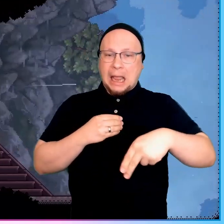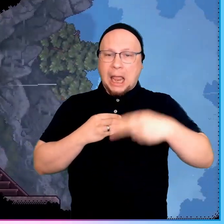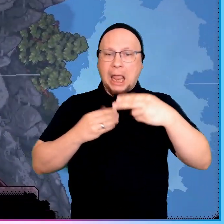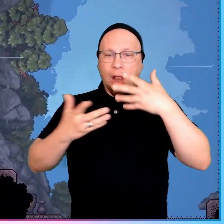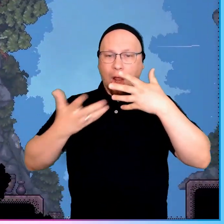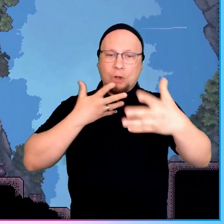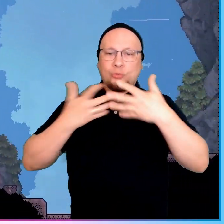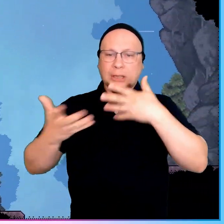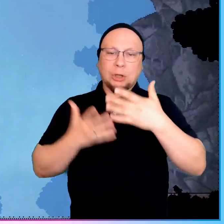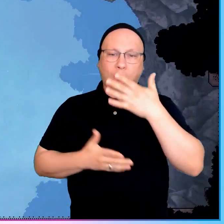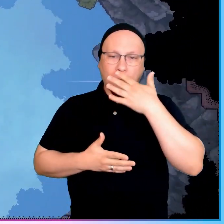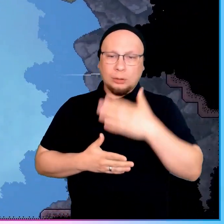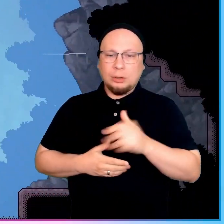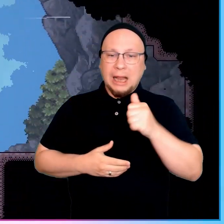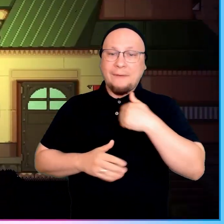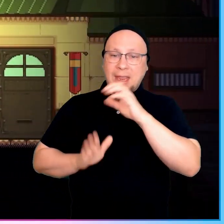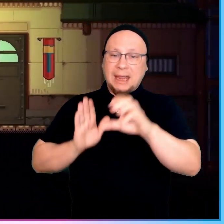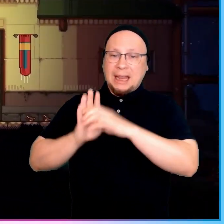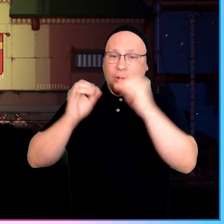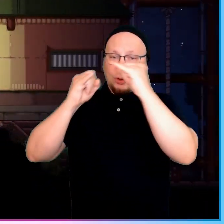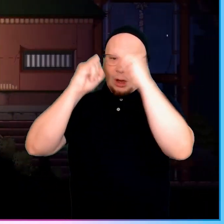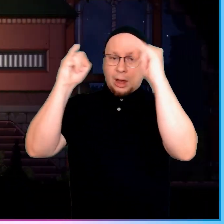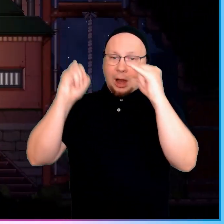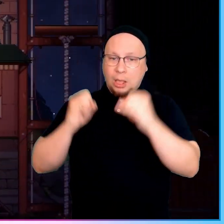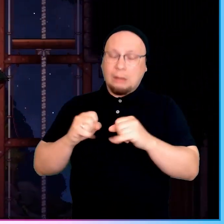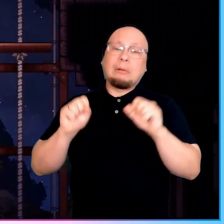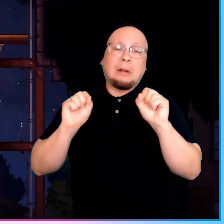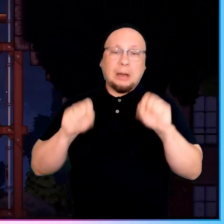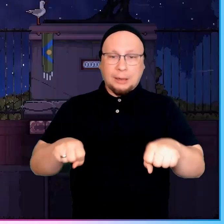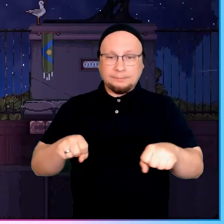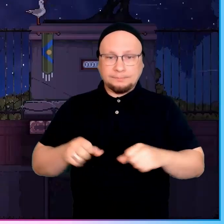You can highlight Flora’s outline so she’ll always stand out against her background.